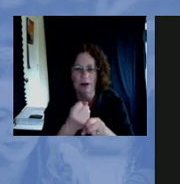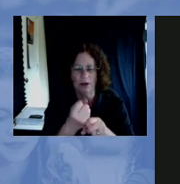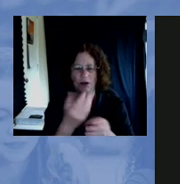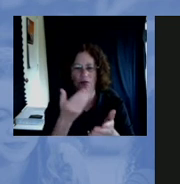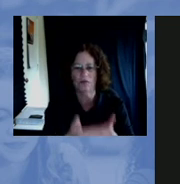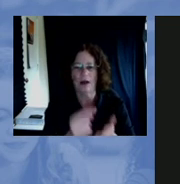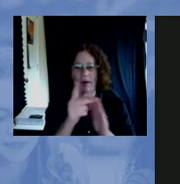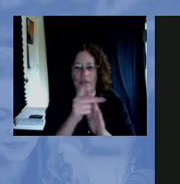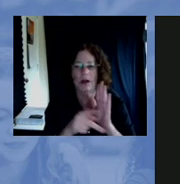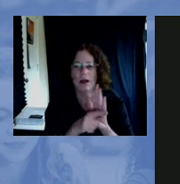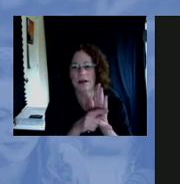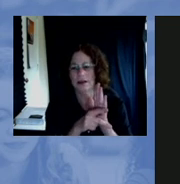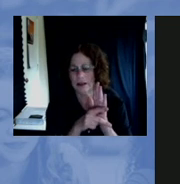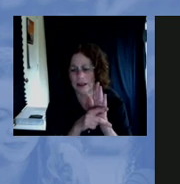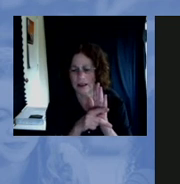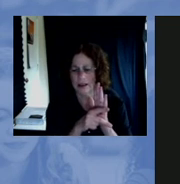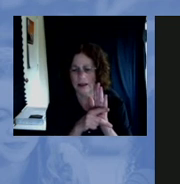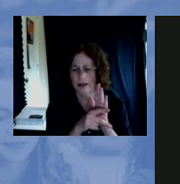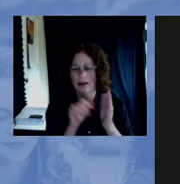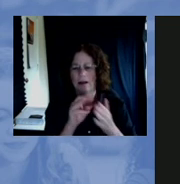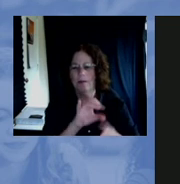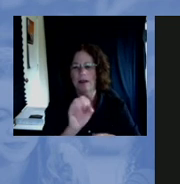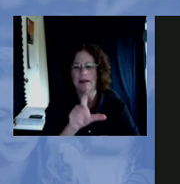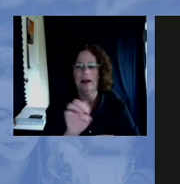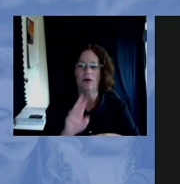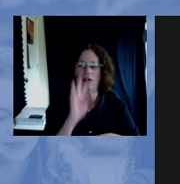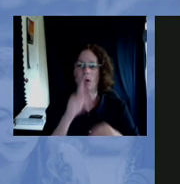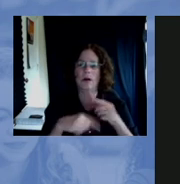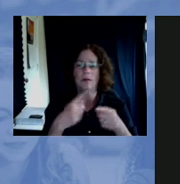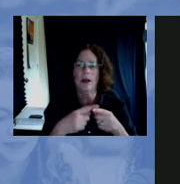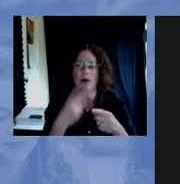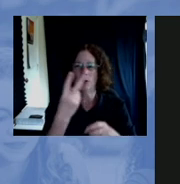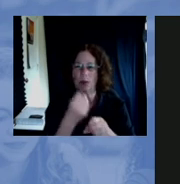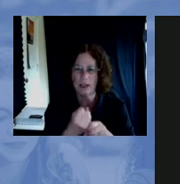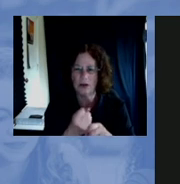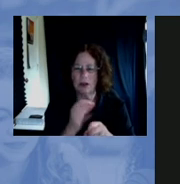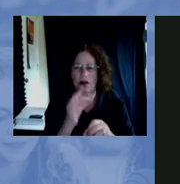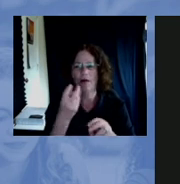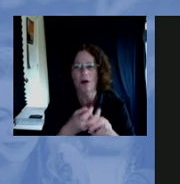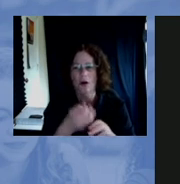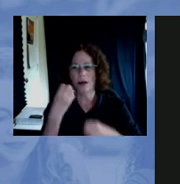THAT WE WERE SPEAKING ABOUT, TWO YEARS OF HARD EMOTIONAL WORK BUT WE'RE VERY PROUD OF